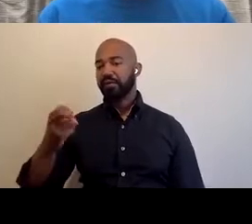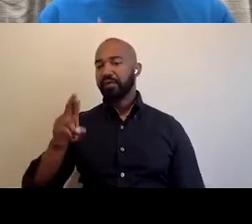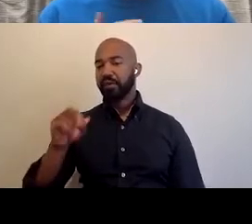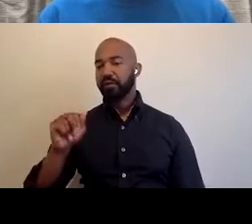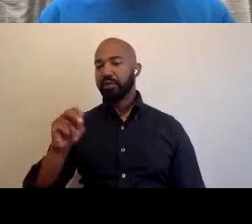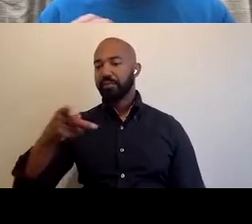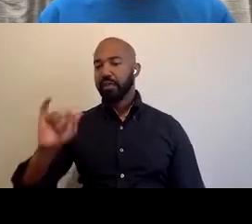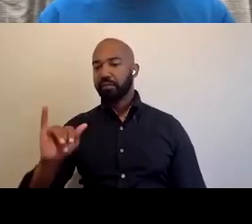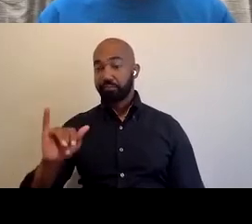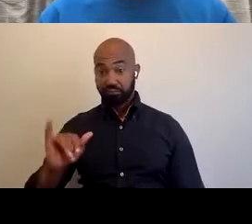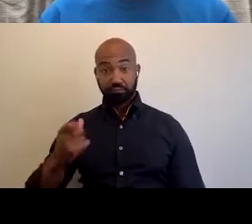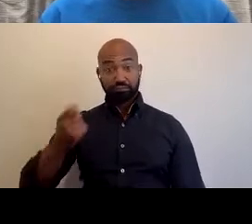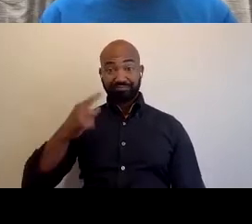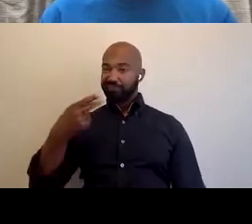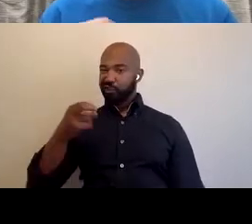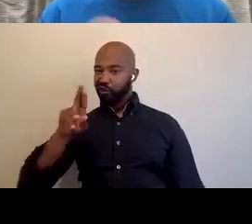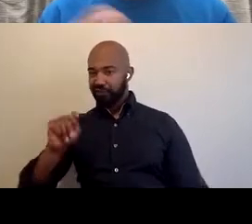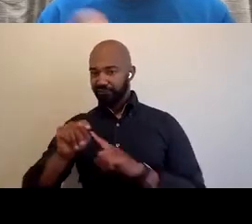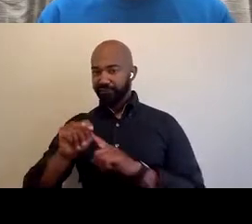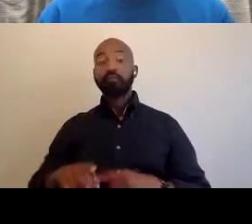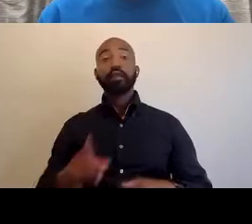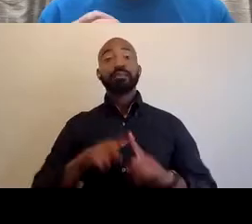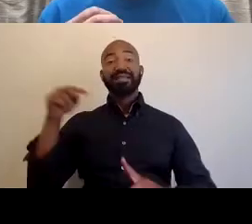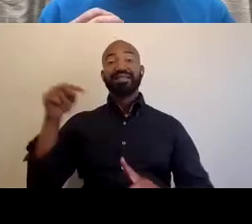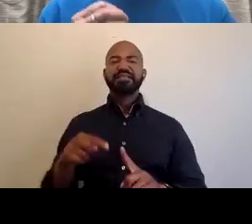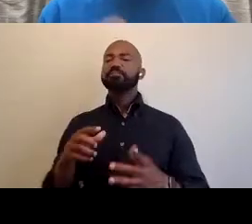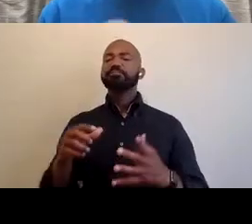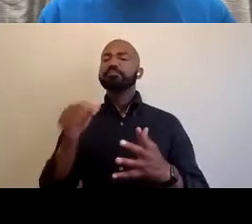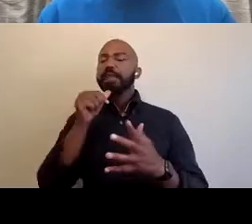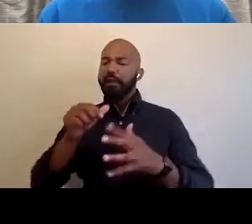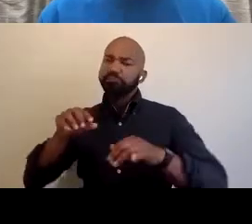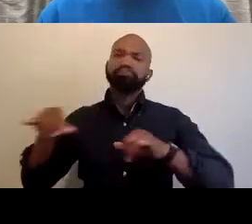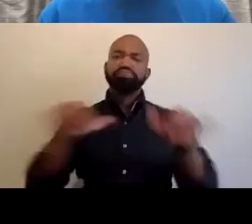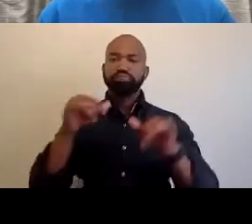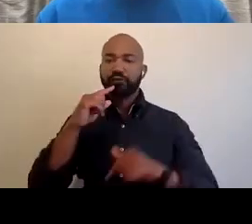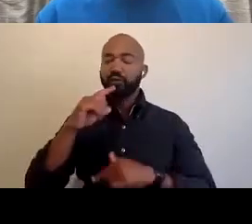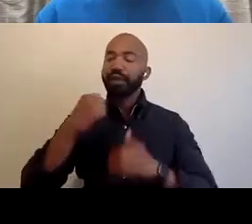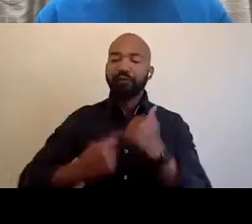a specific recipe for people. It might be very different from everyone.